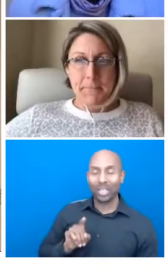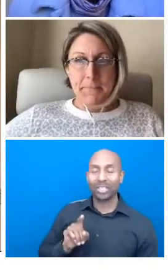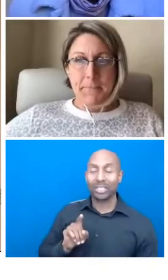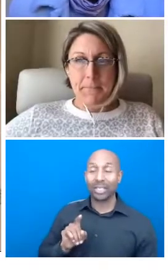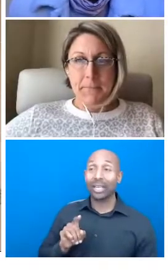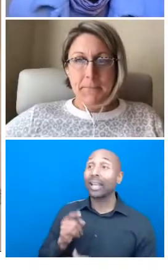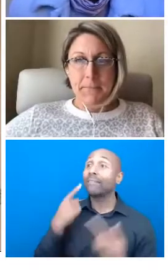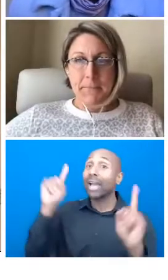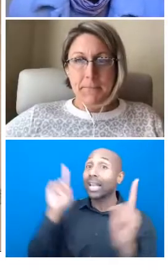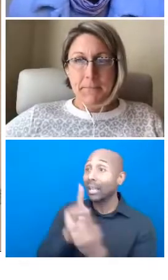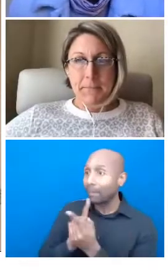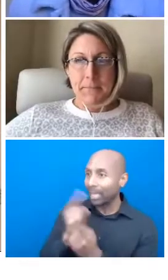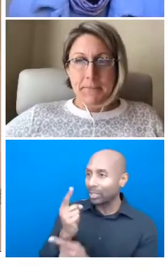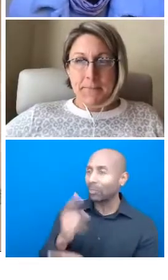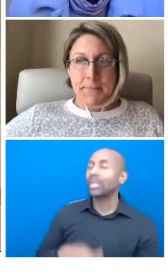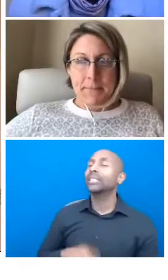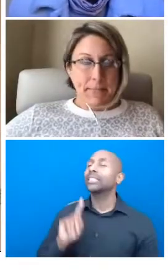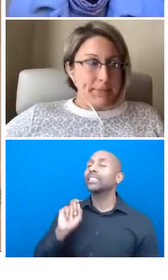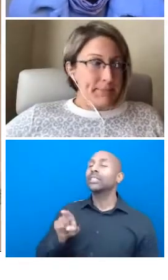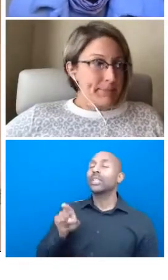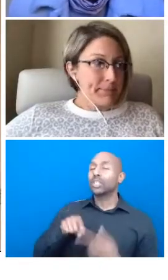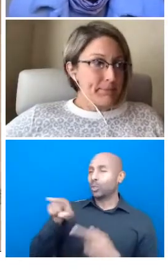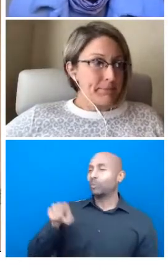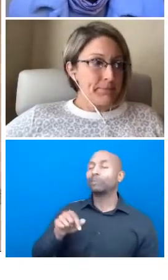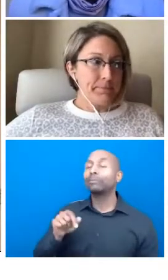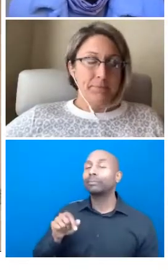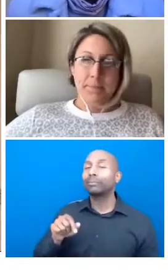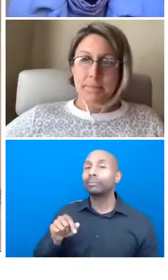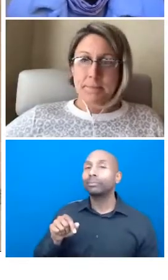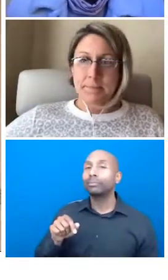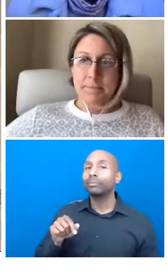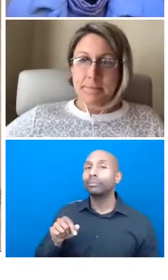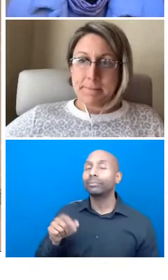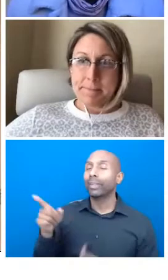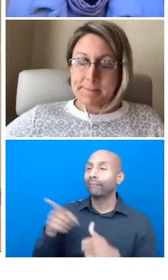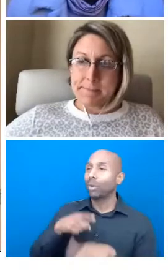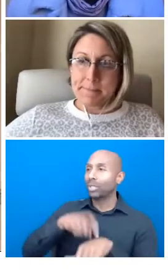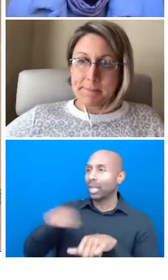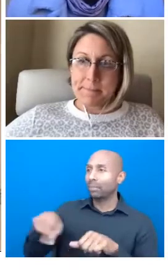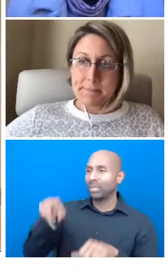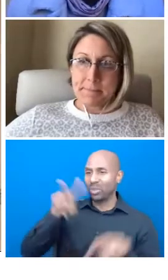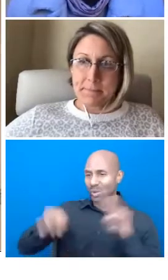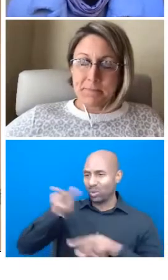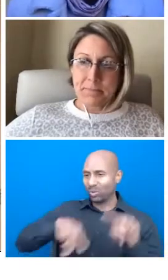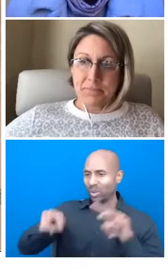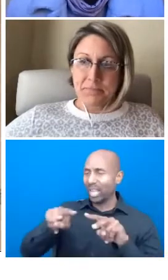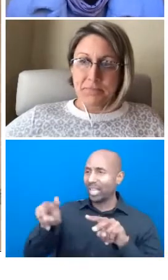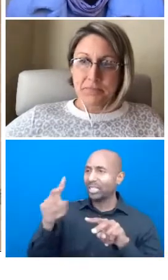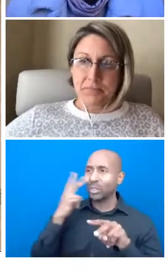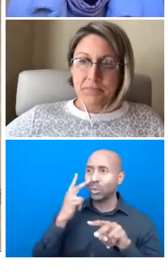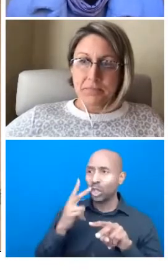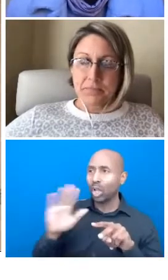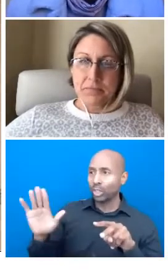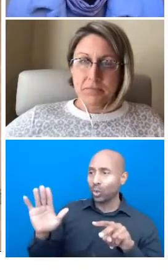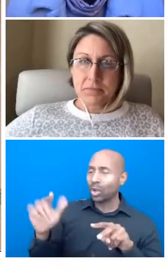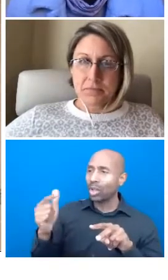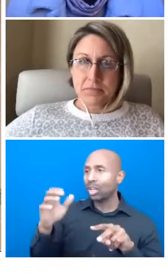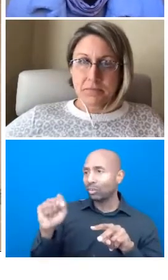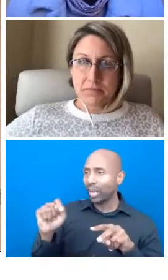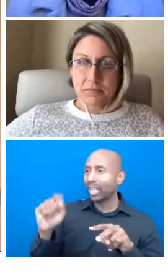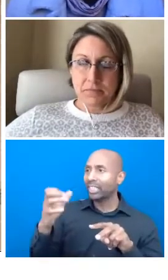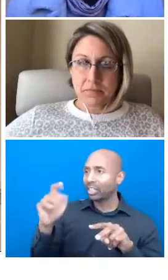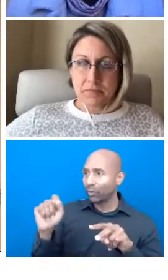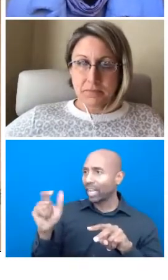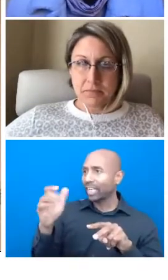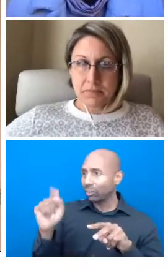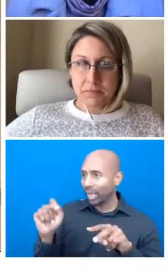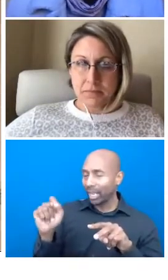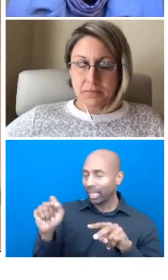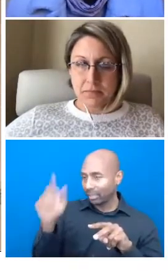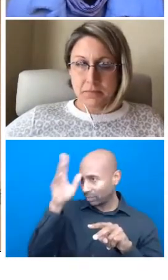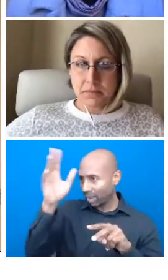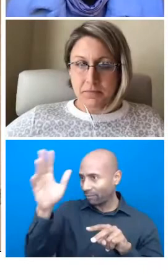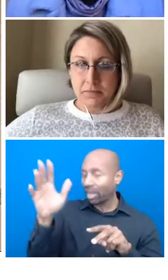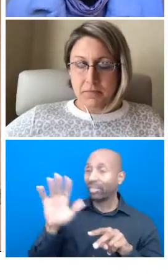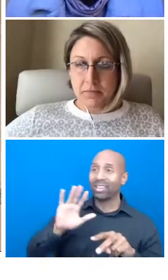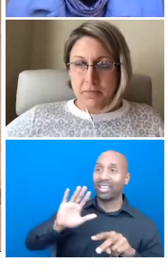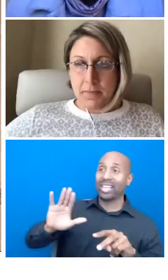How does it make you feel when you first saw the evidence of your ancestor owning people